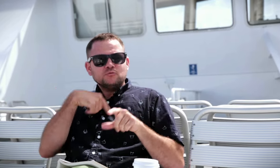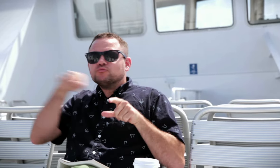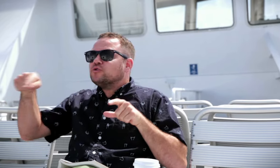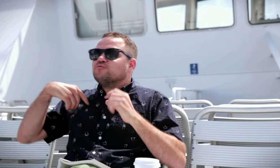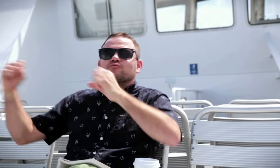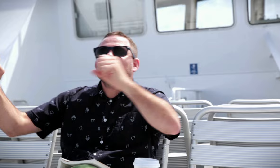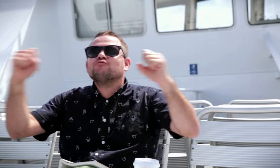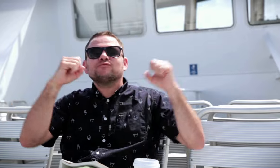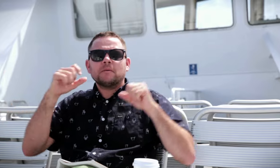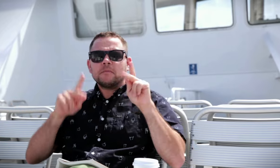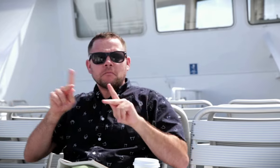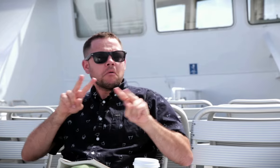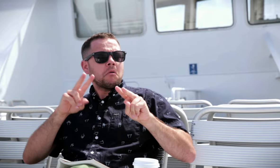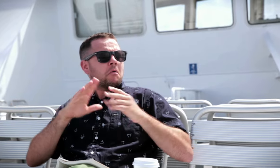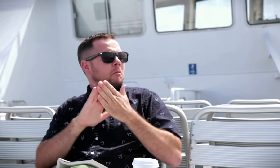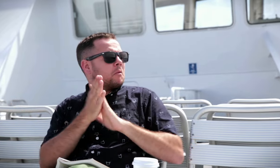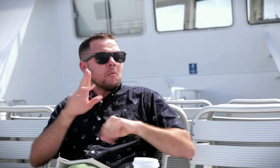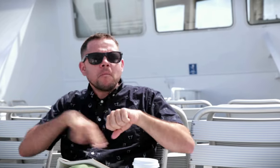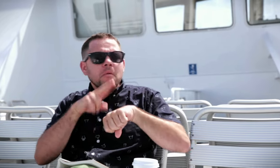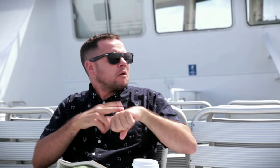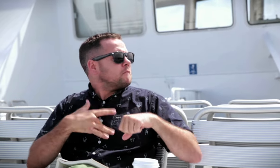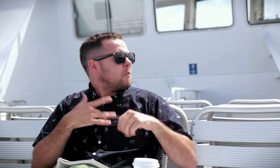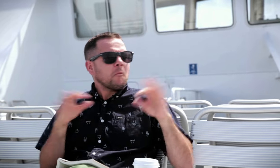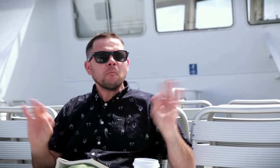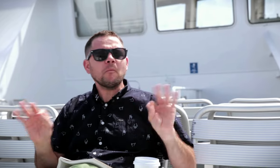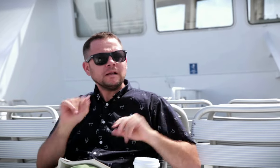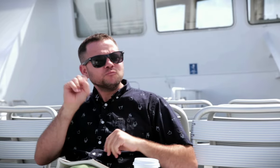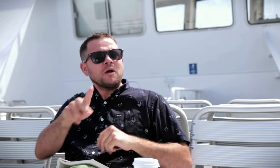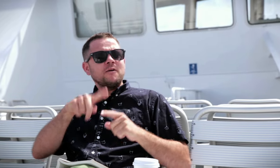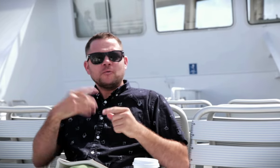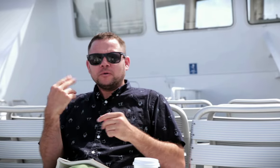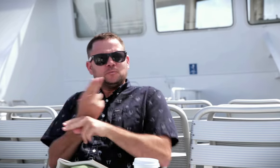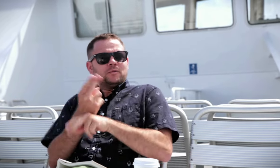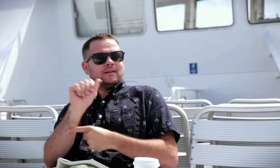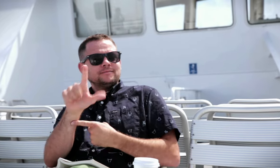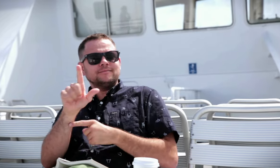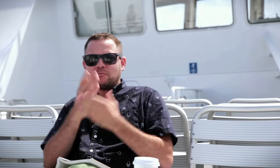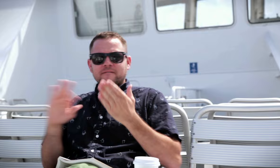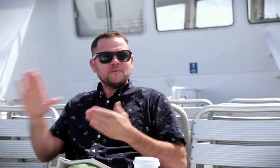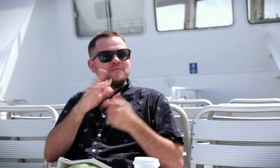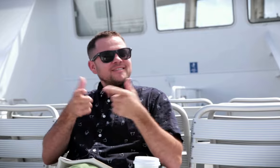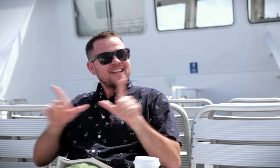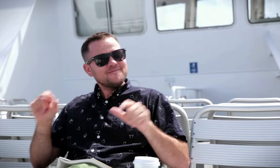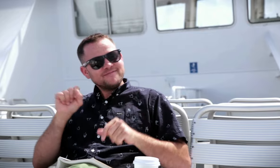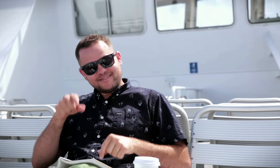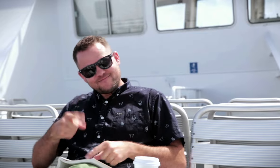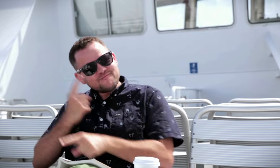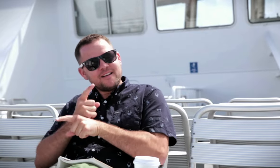I get some stares from people but after a while, it becomes normal. It becomes okay to use ASL as part of their language.